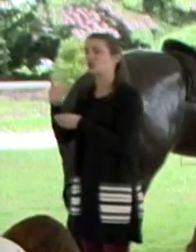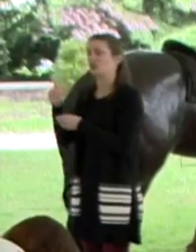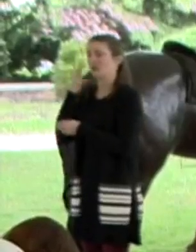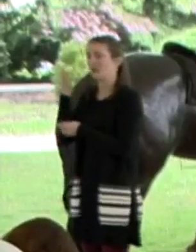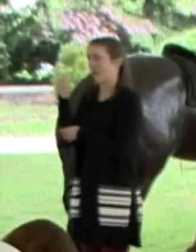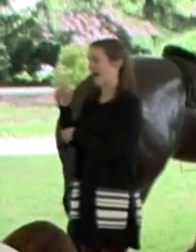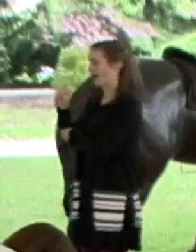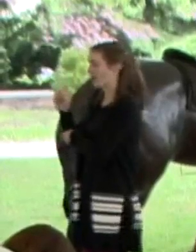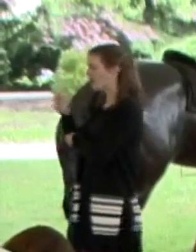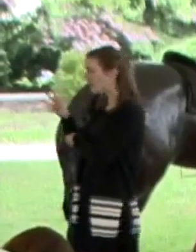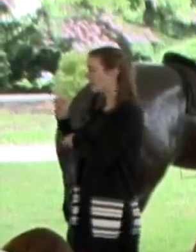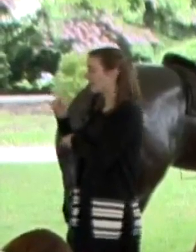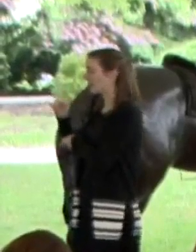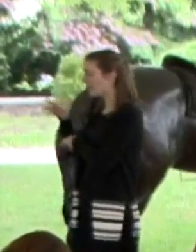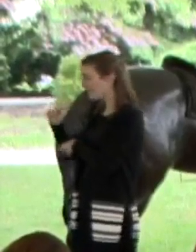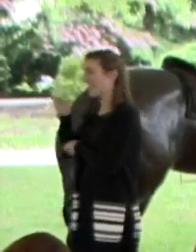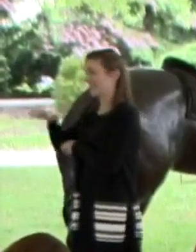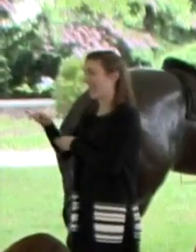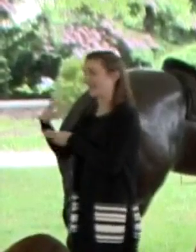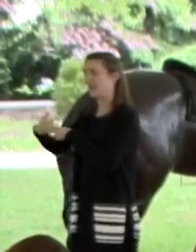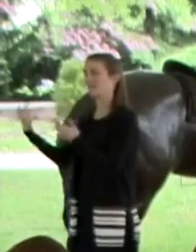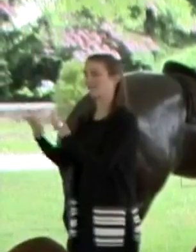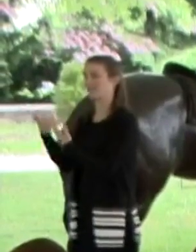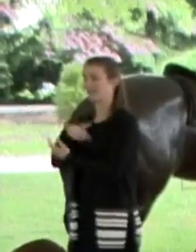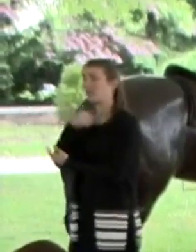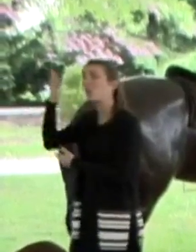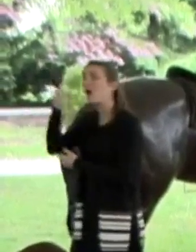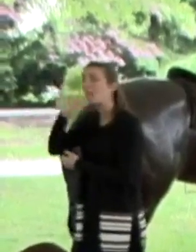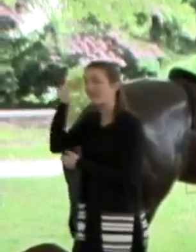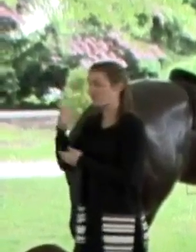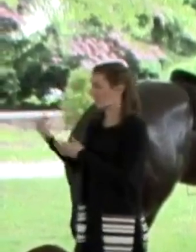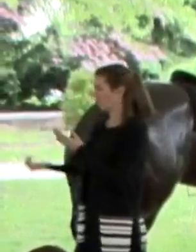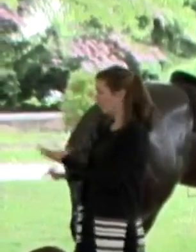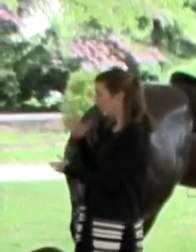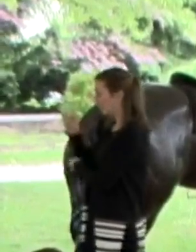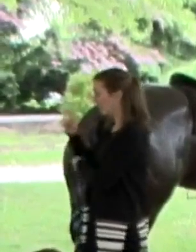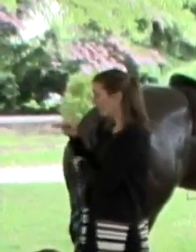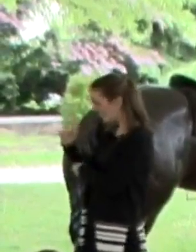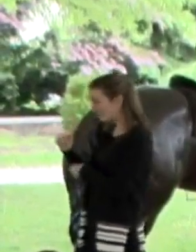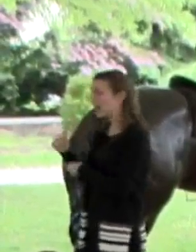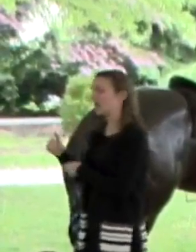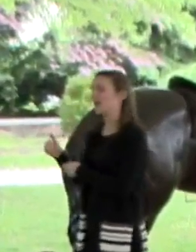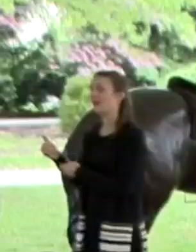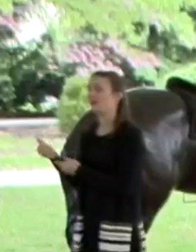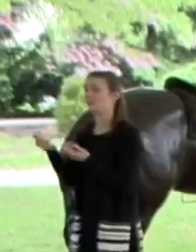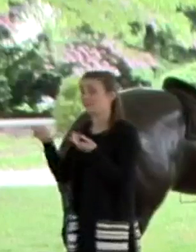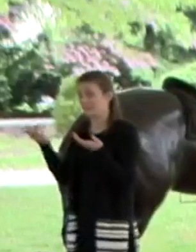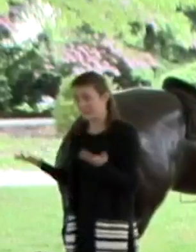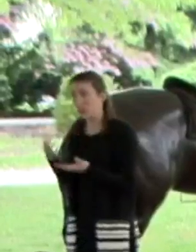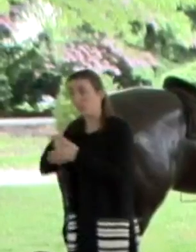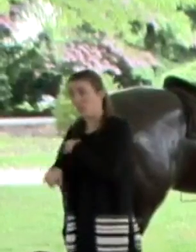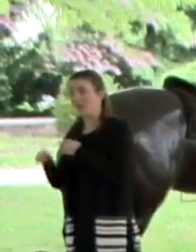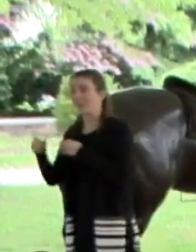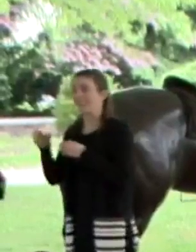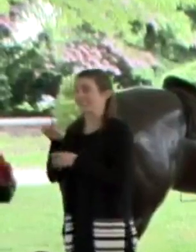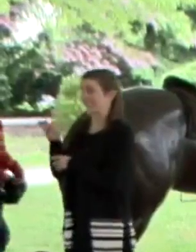I WANT TO CONGRATULATE THE NAME BECAUSE THERE IS A REASON THAT